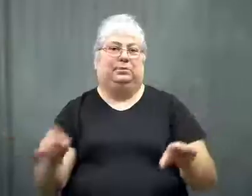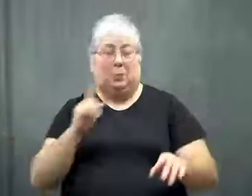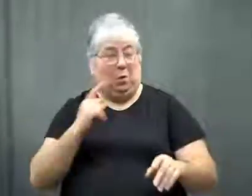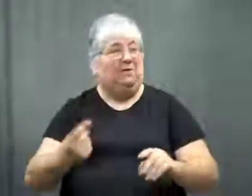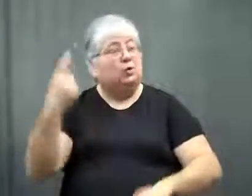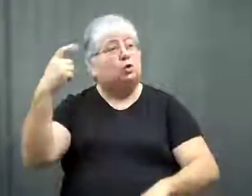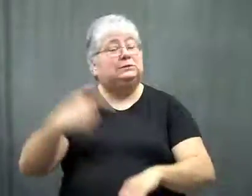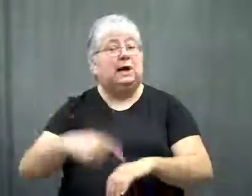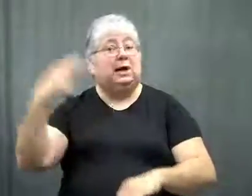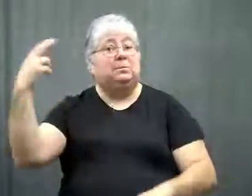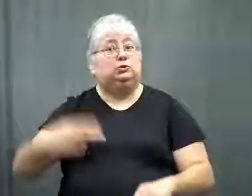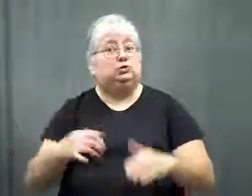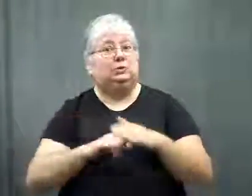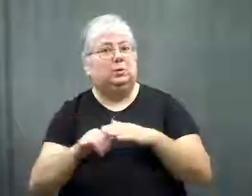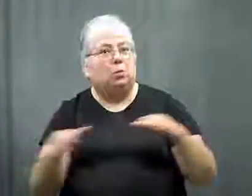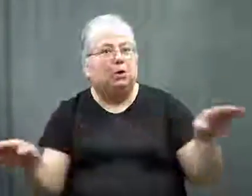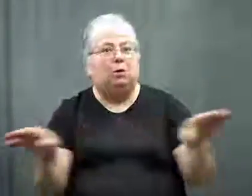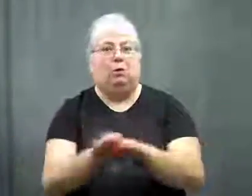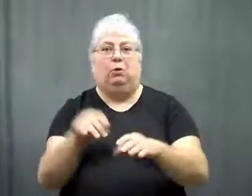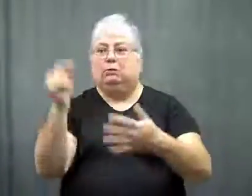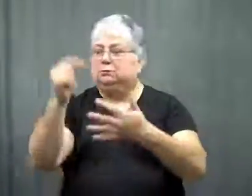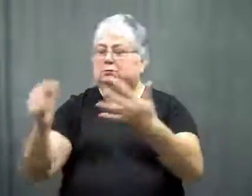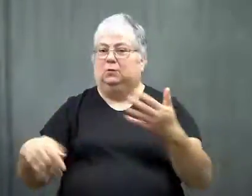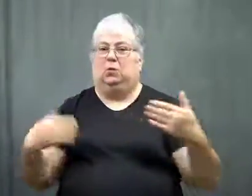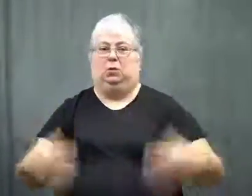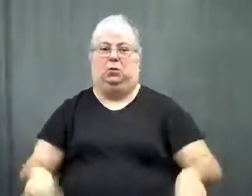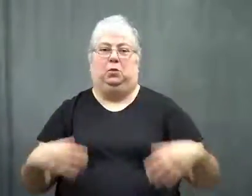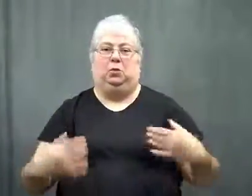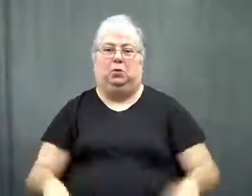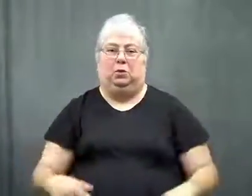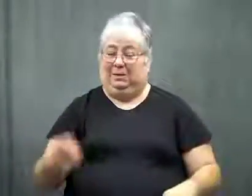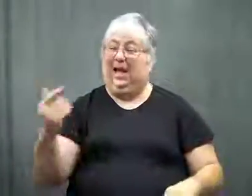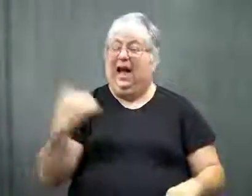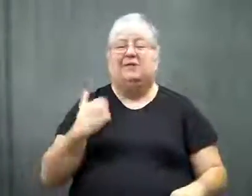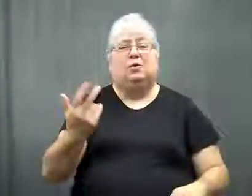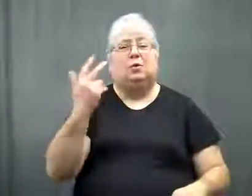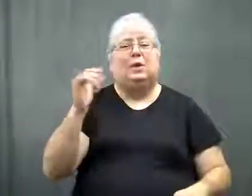It was the first time ever it all was shut down.